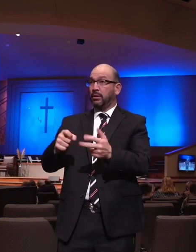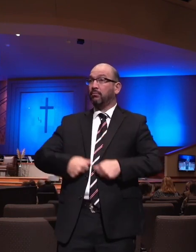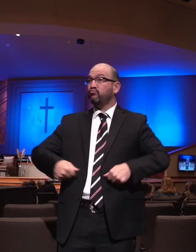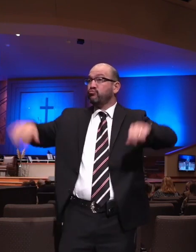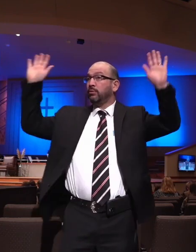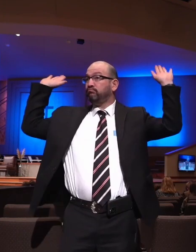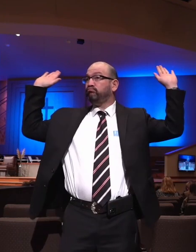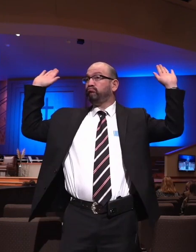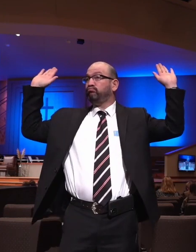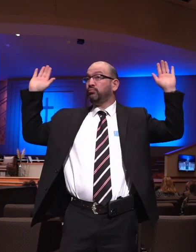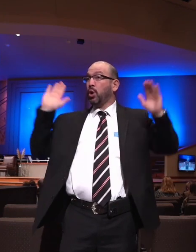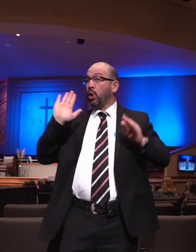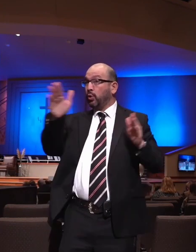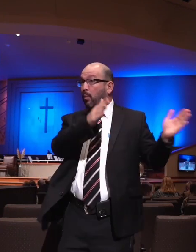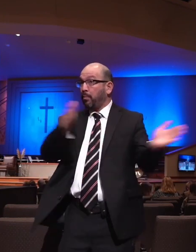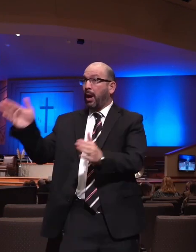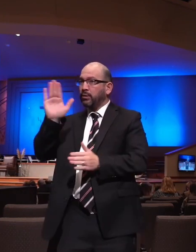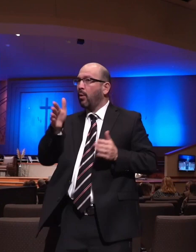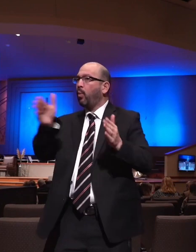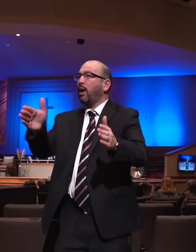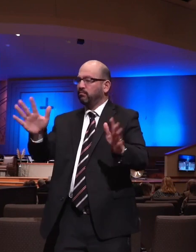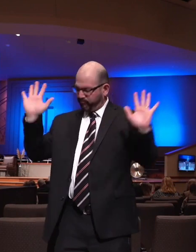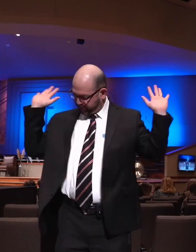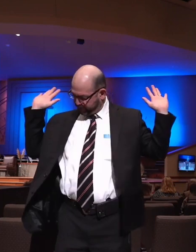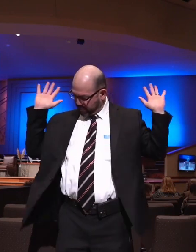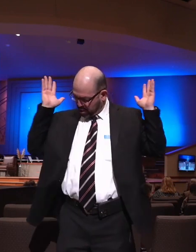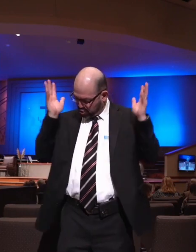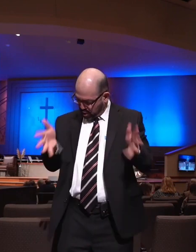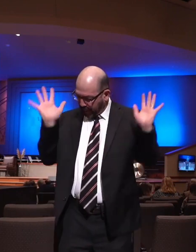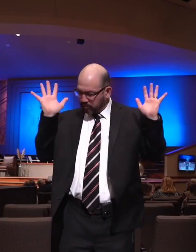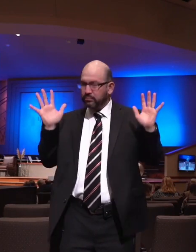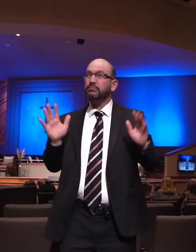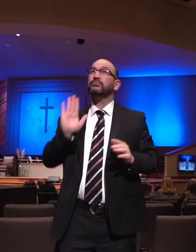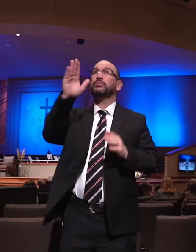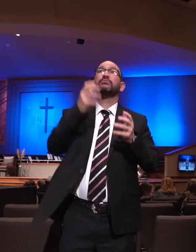you have to be sensitive to be prompted hey you know what